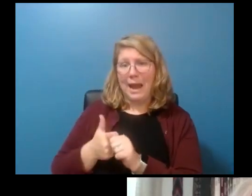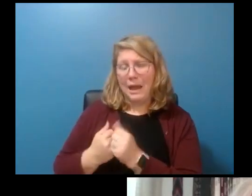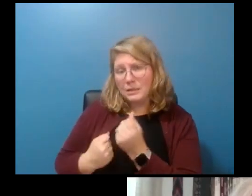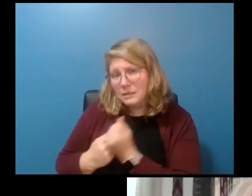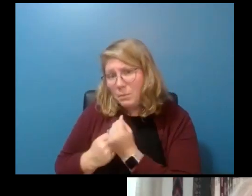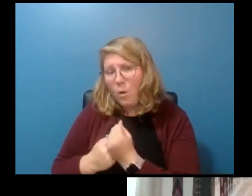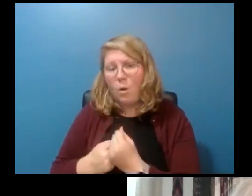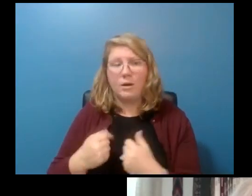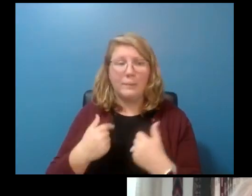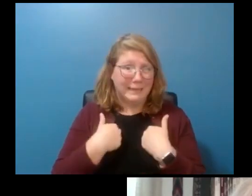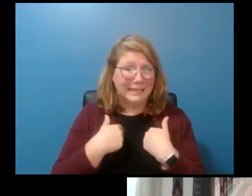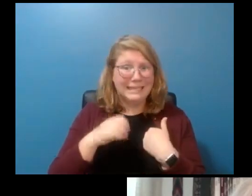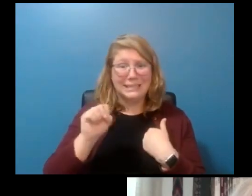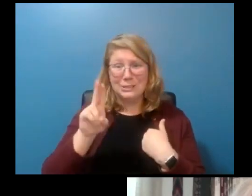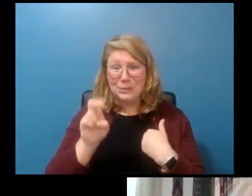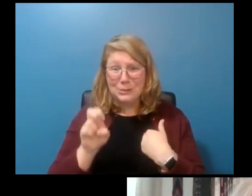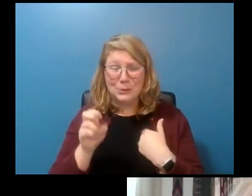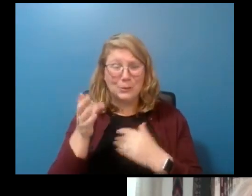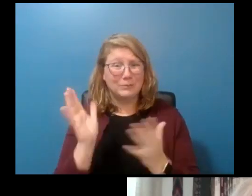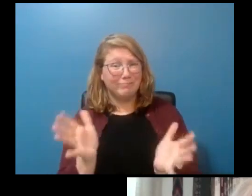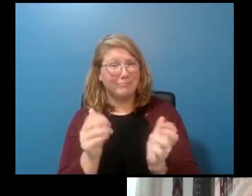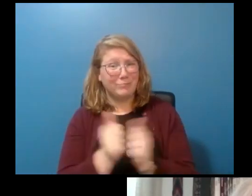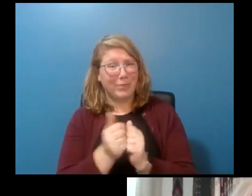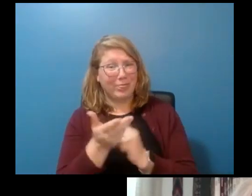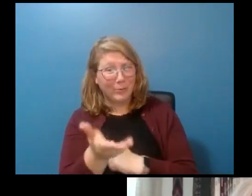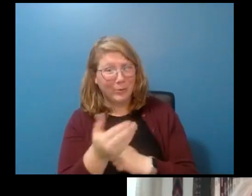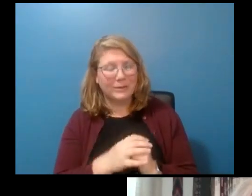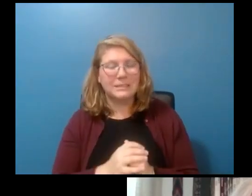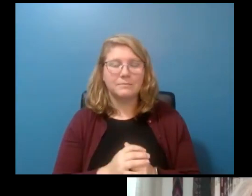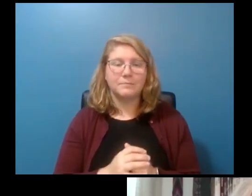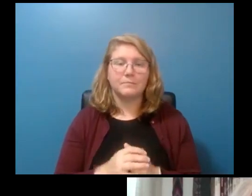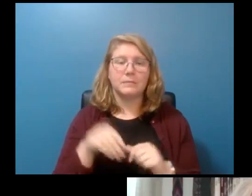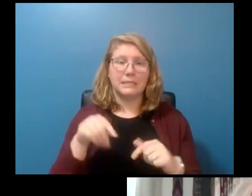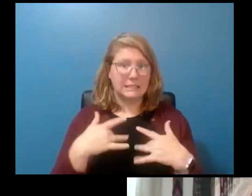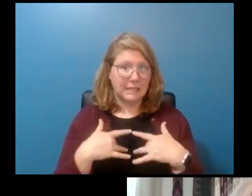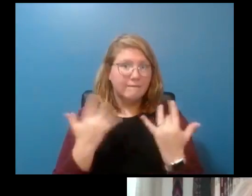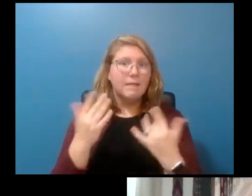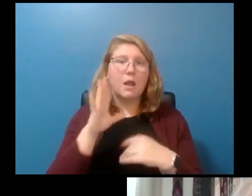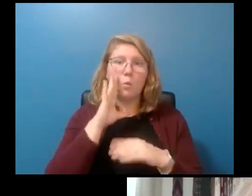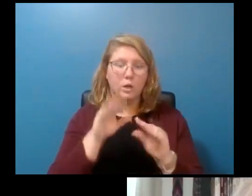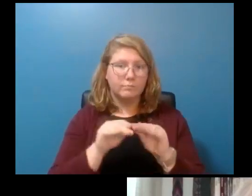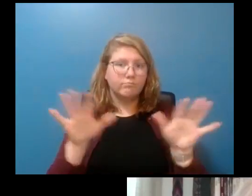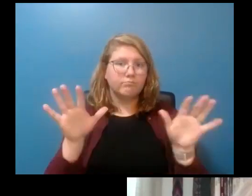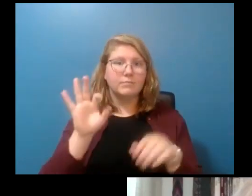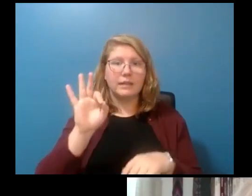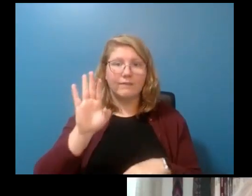is, that because of discriminatory policies under Medicaid, Medicare and private